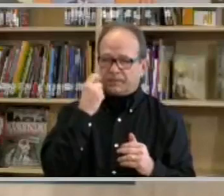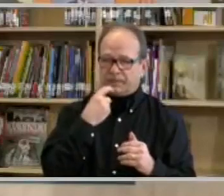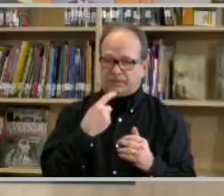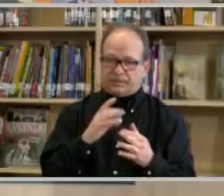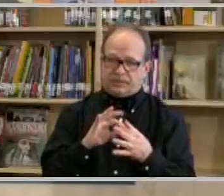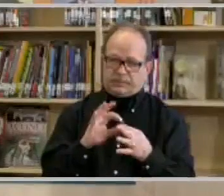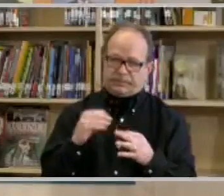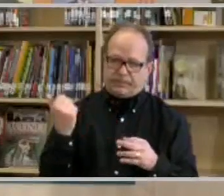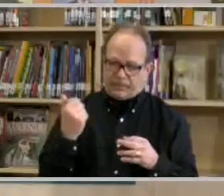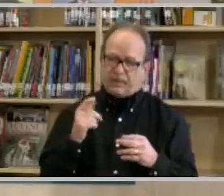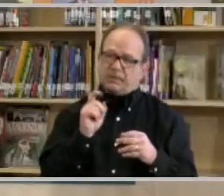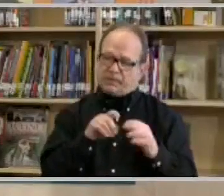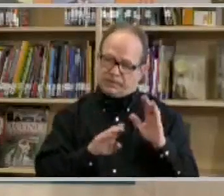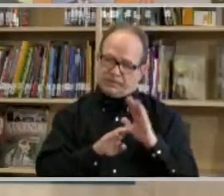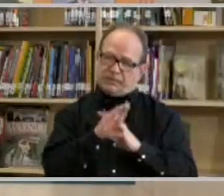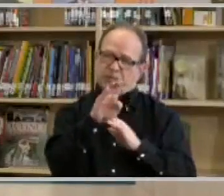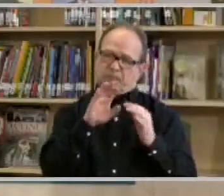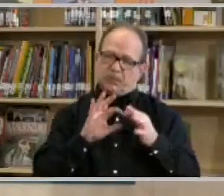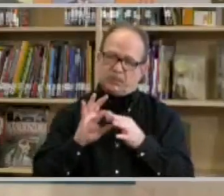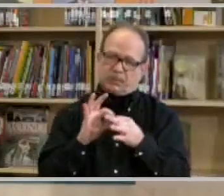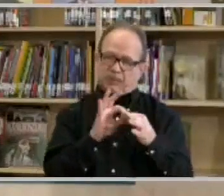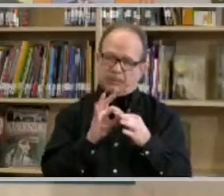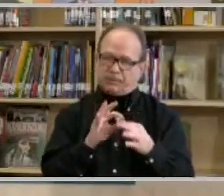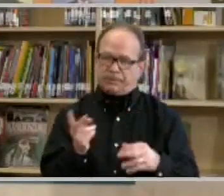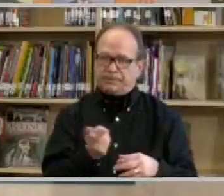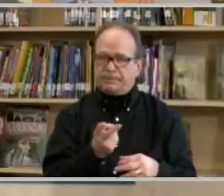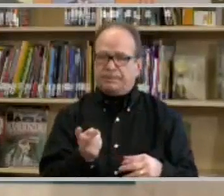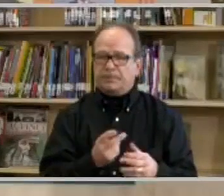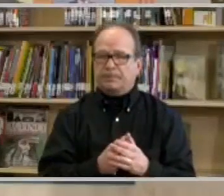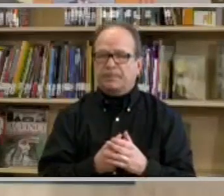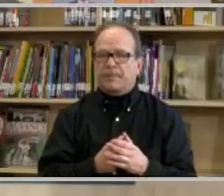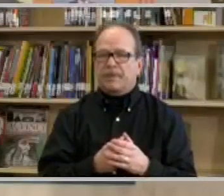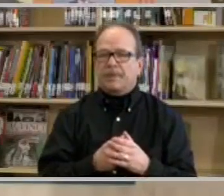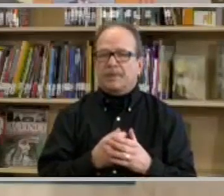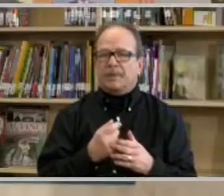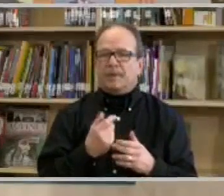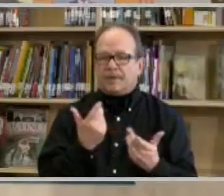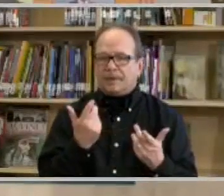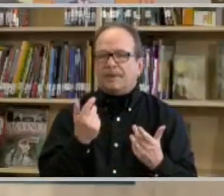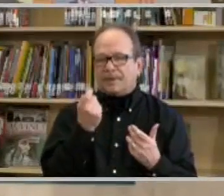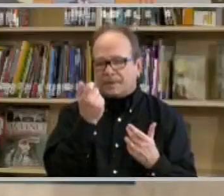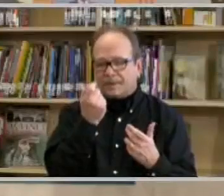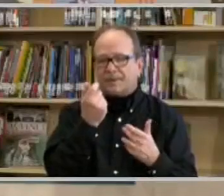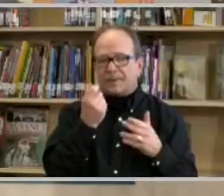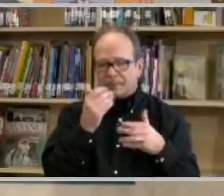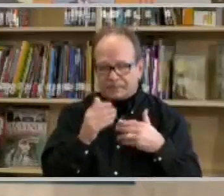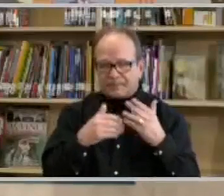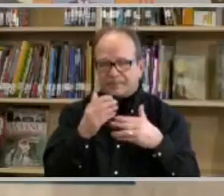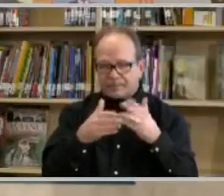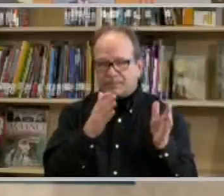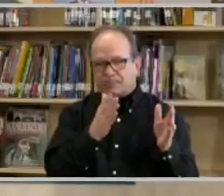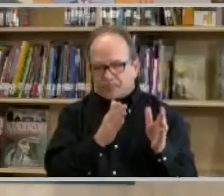STARTING TO REBUILD THOSE RELATIONSHIPS, BUT I THINK RATHER THAN JUST TRYING TO DO